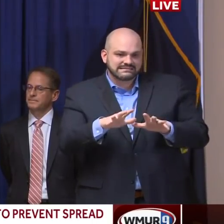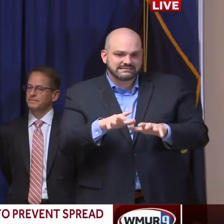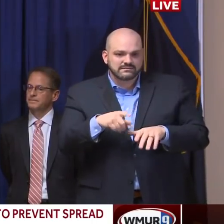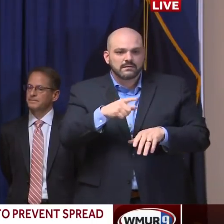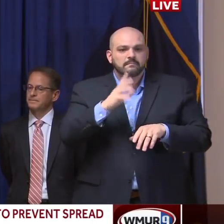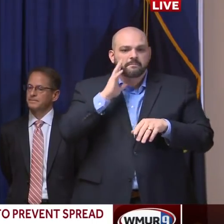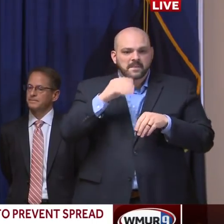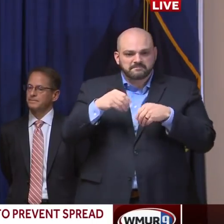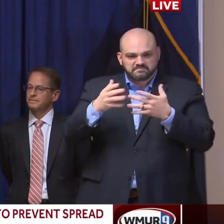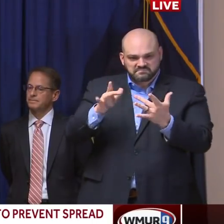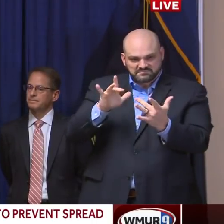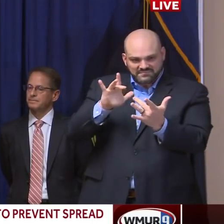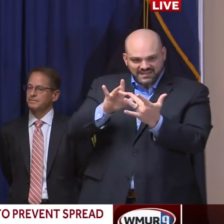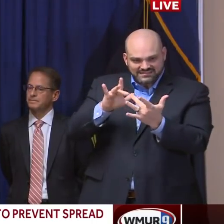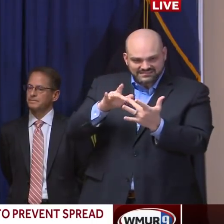SHOULD BE PRIORITIZED FOR TESTING.